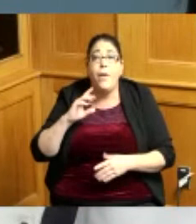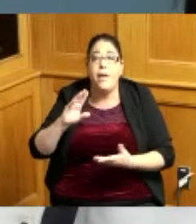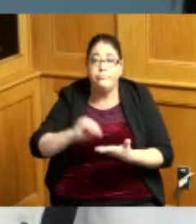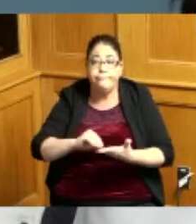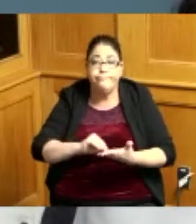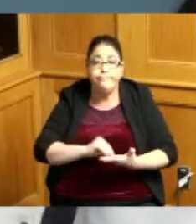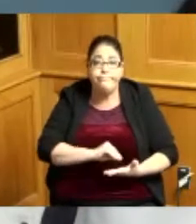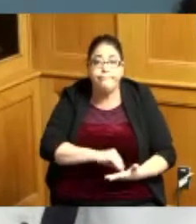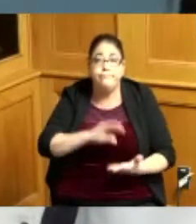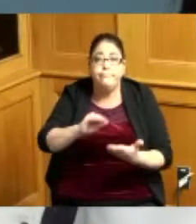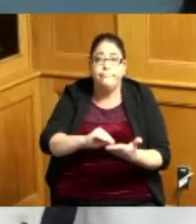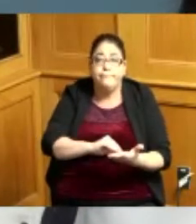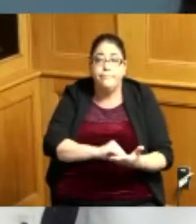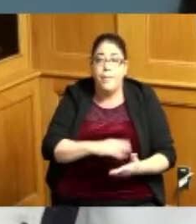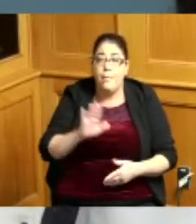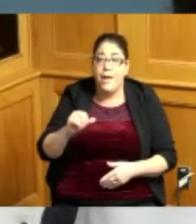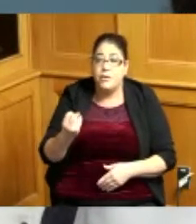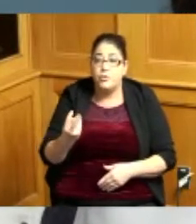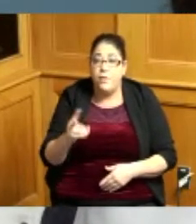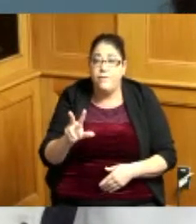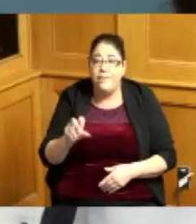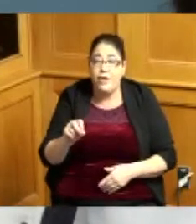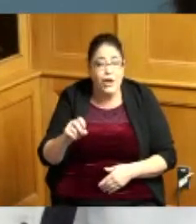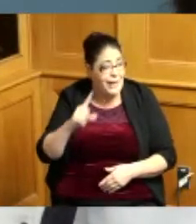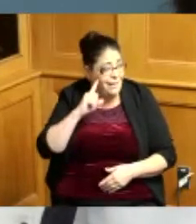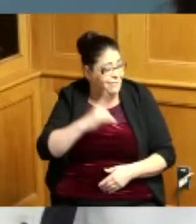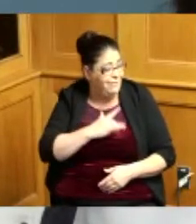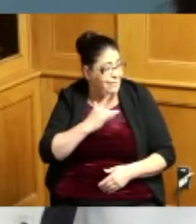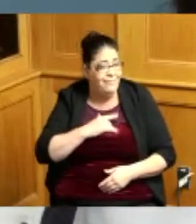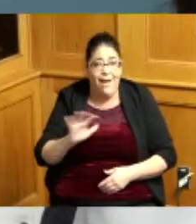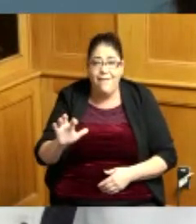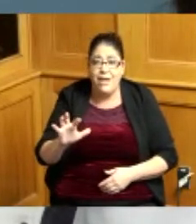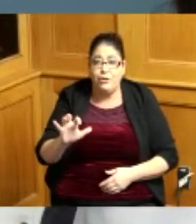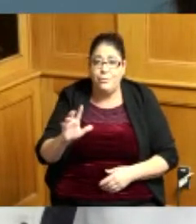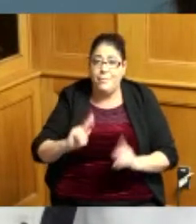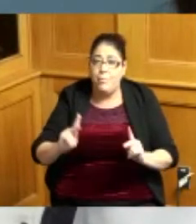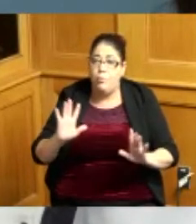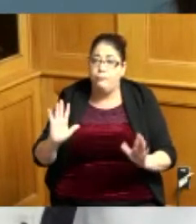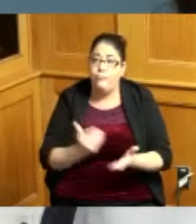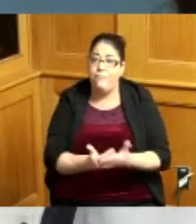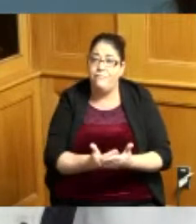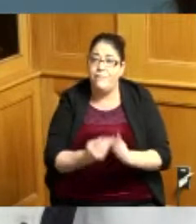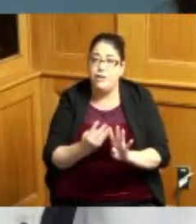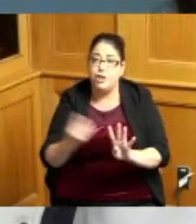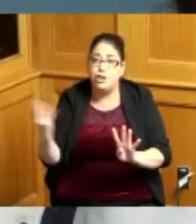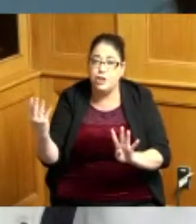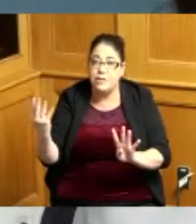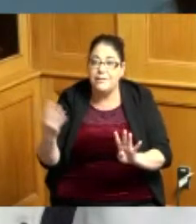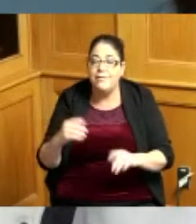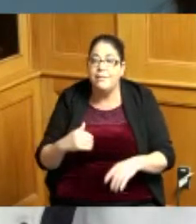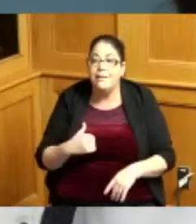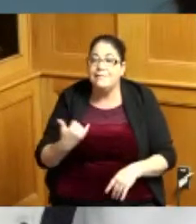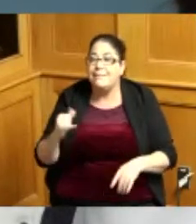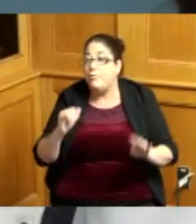about 12 30 I think we're we were at 2 500 people and we still had a couple hundred people outside